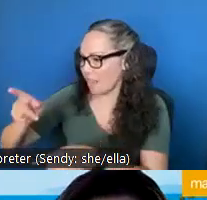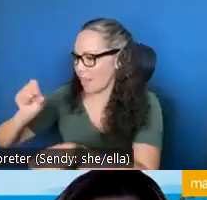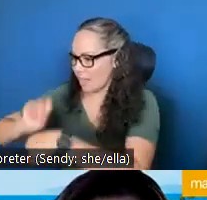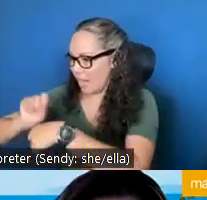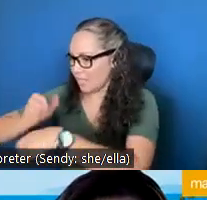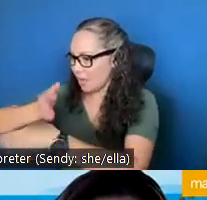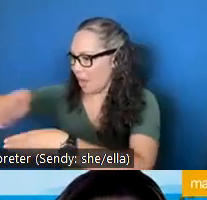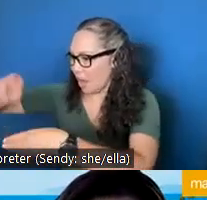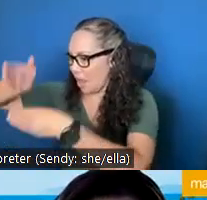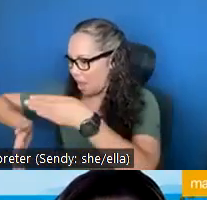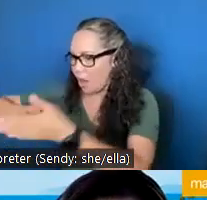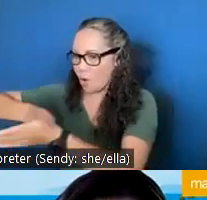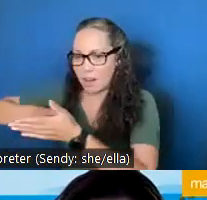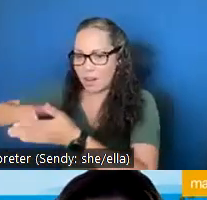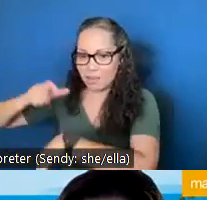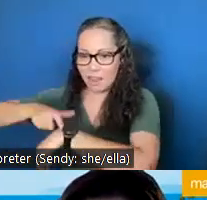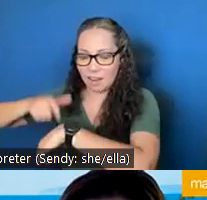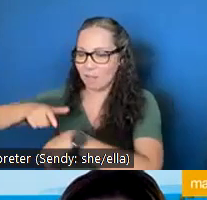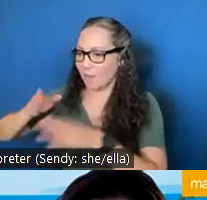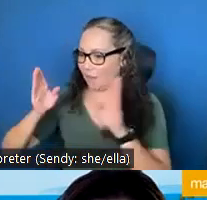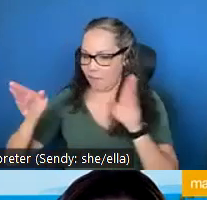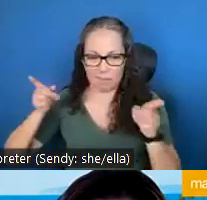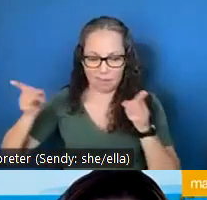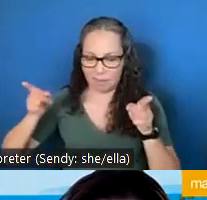you're really just looking at volume projections and then it'll tell you what your budget should